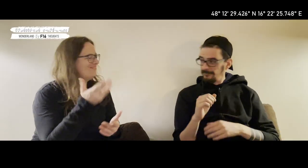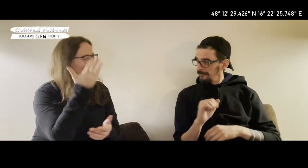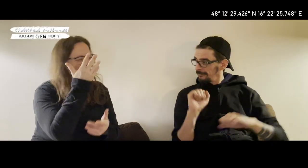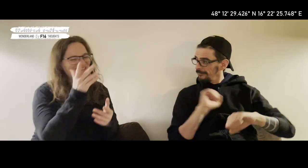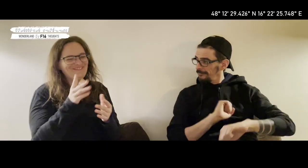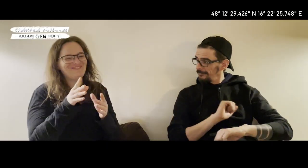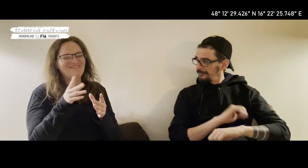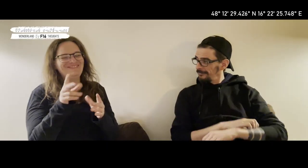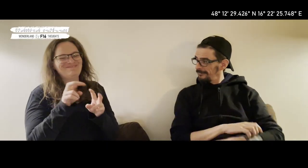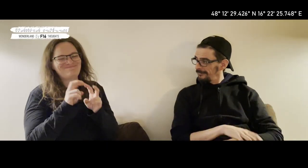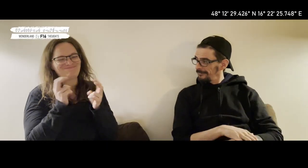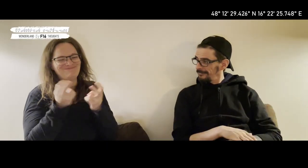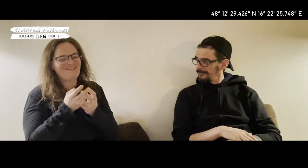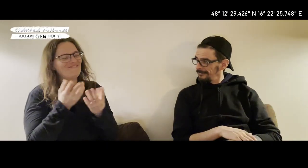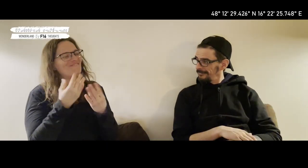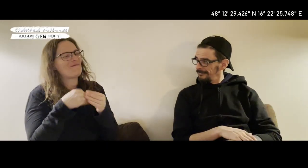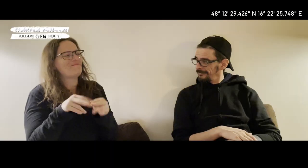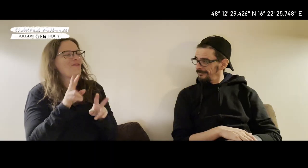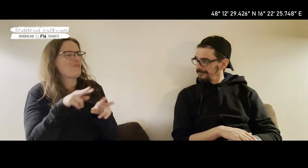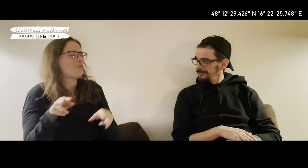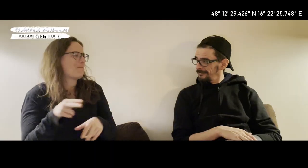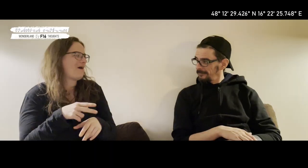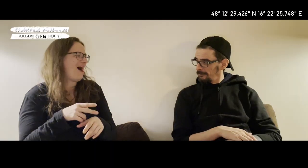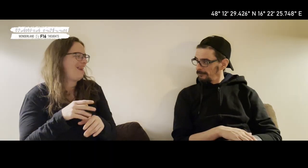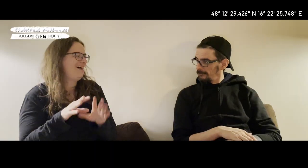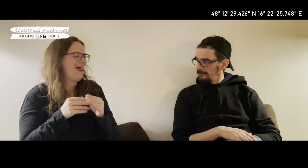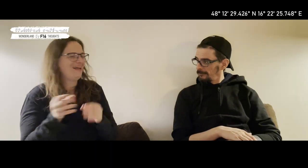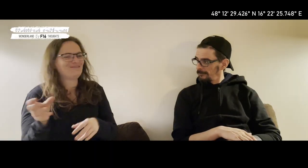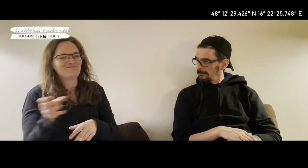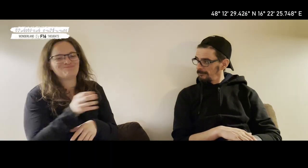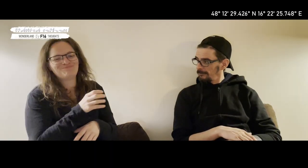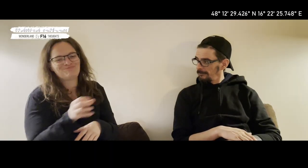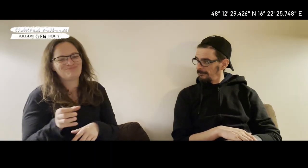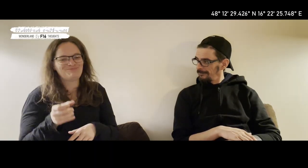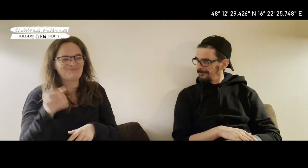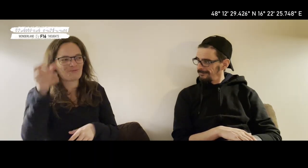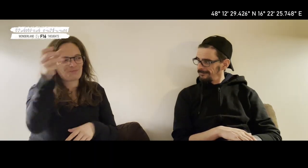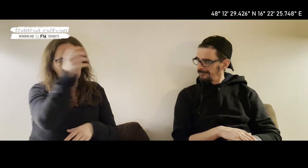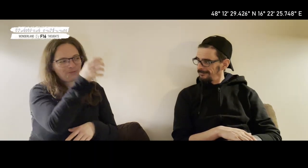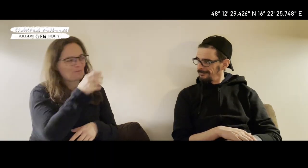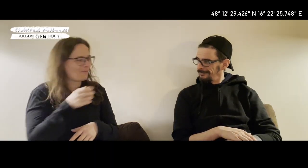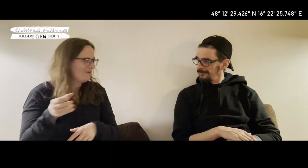For the family it is now a normal state, that the objects in the room move by themselves